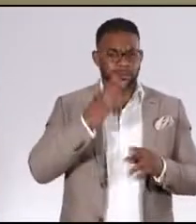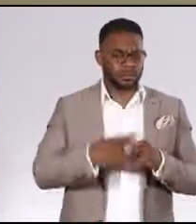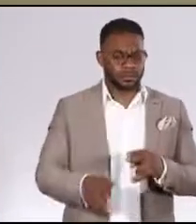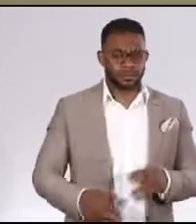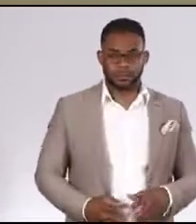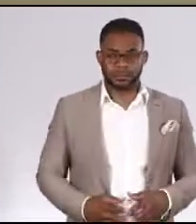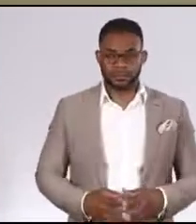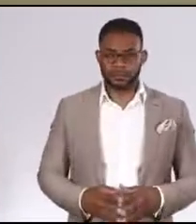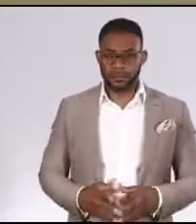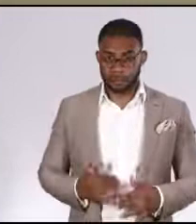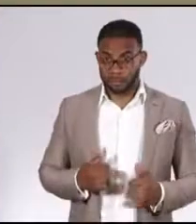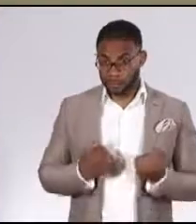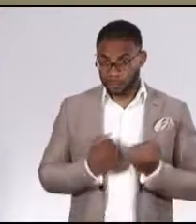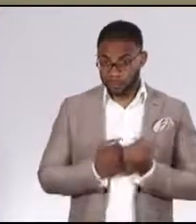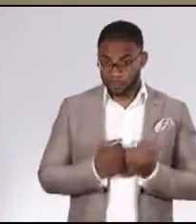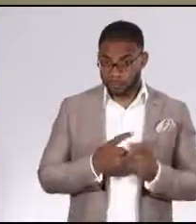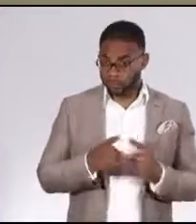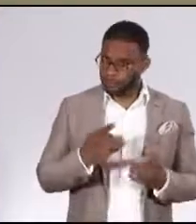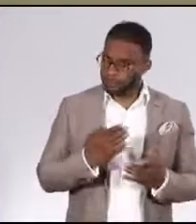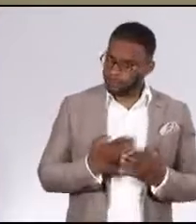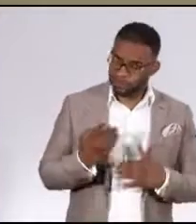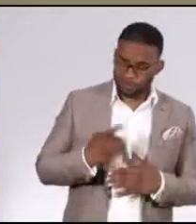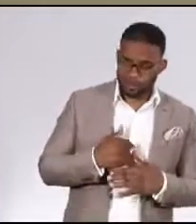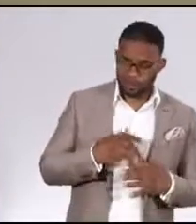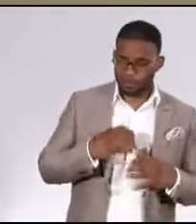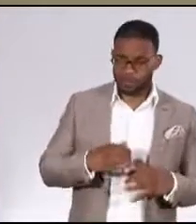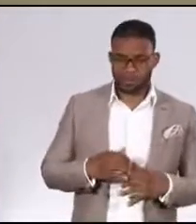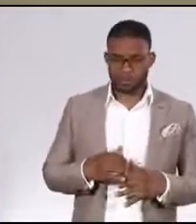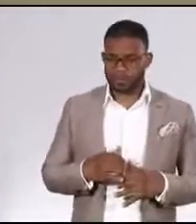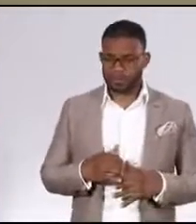I can advocate, but some days I find it, I just don't have the energy.